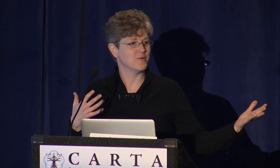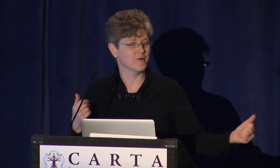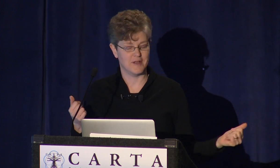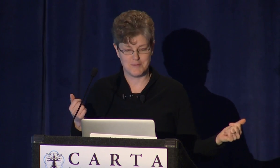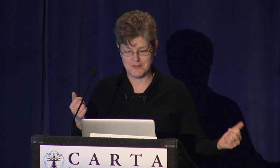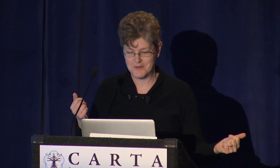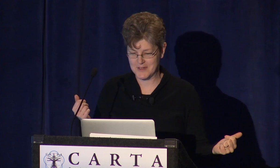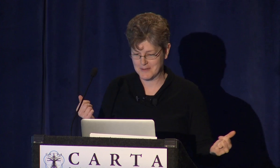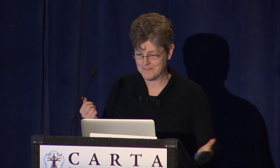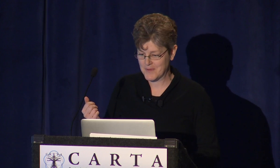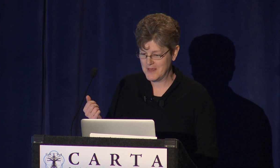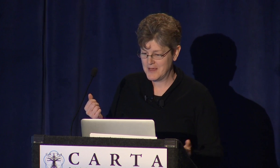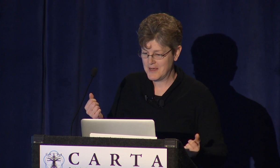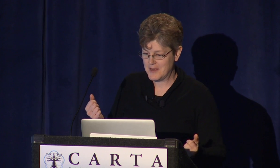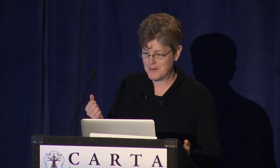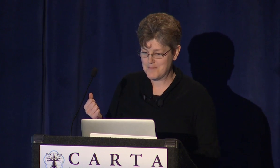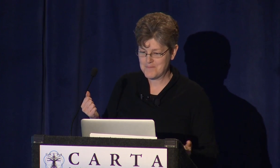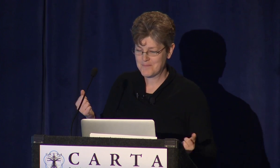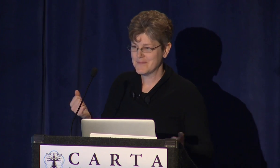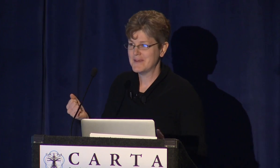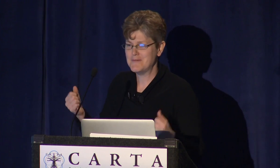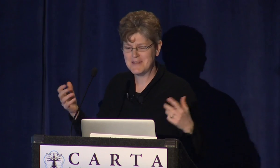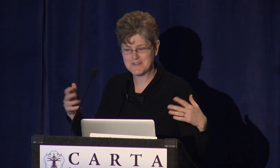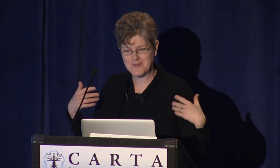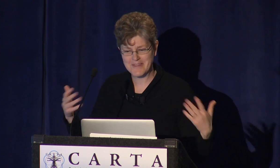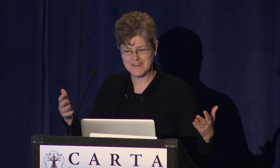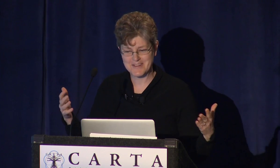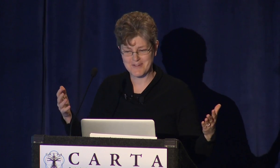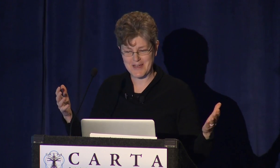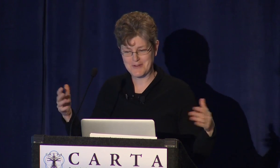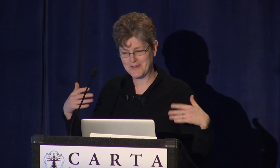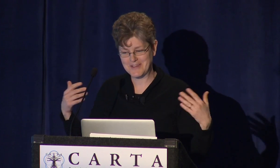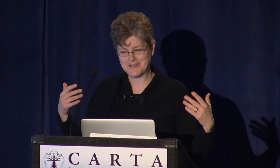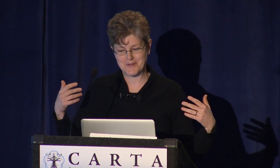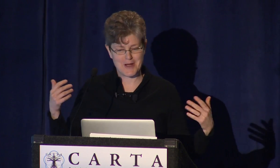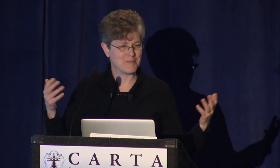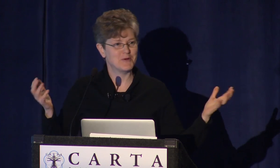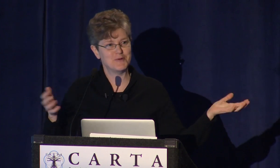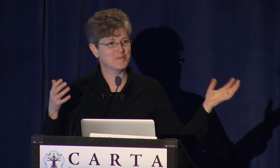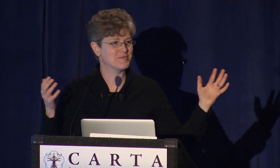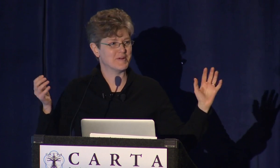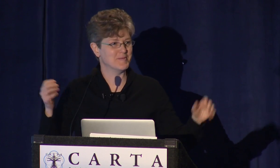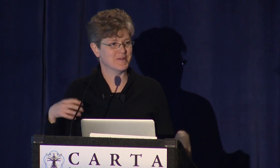cohort had been doing it. I mean, it's one thing to gradually to drop whom from your